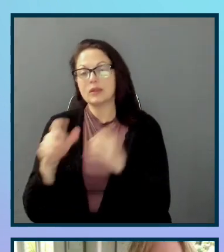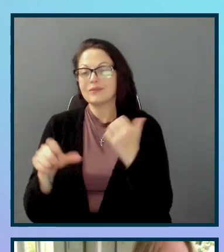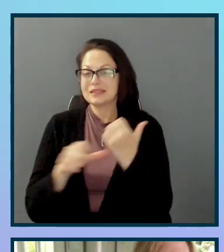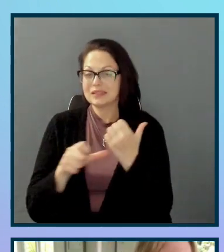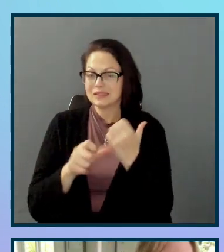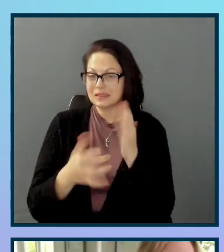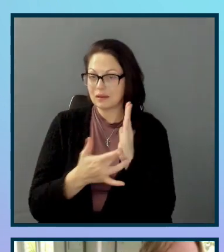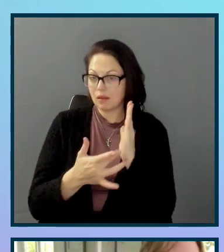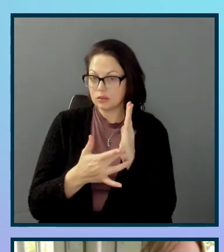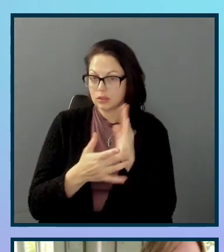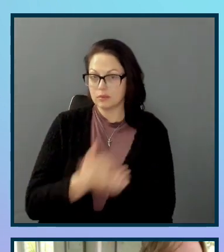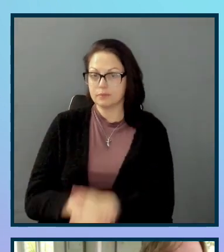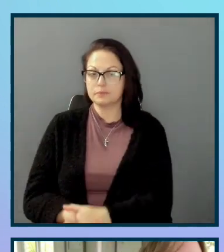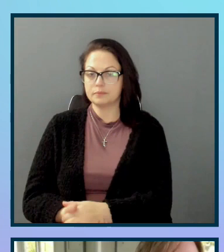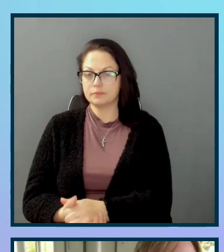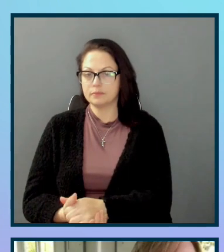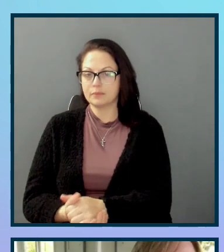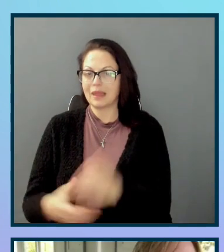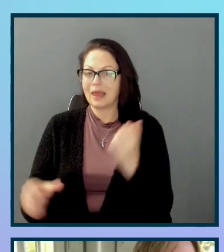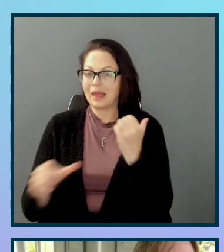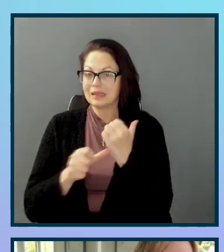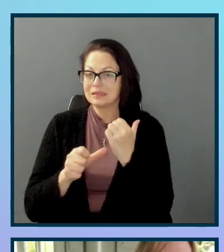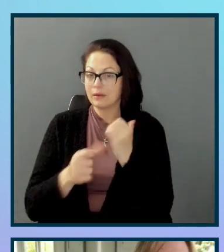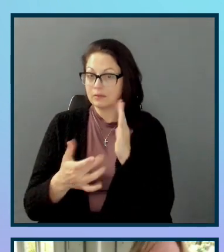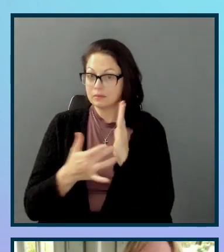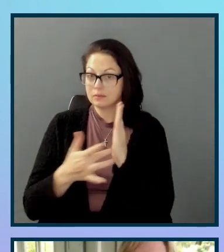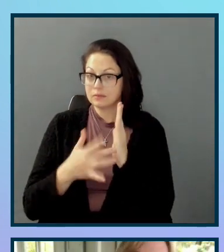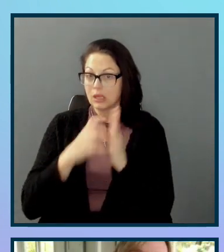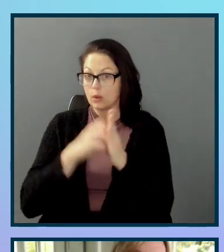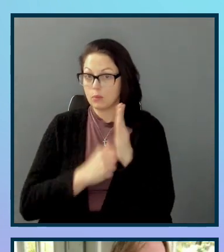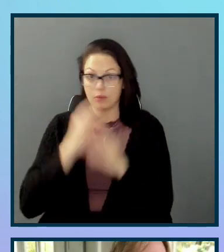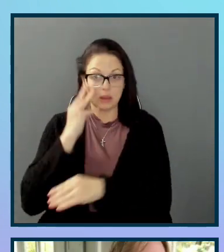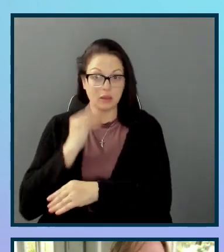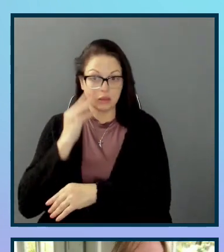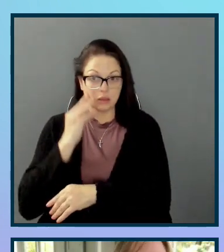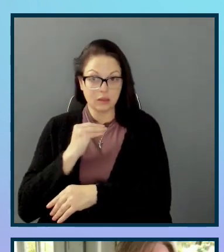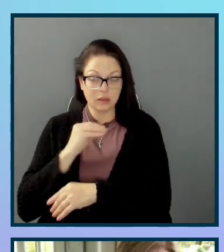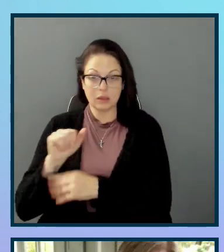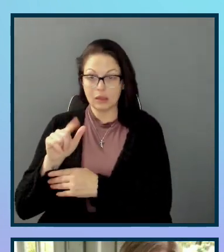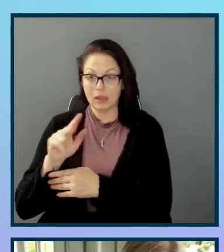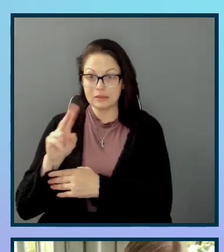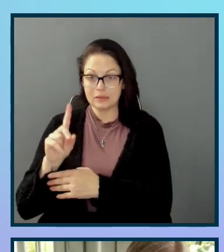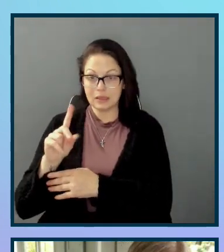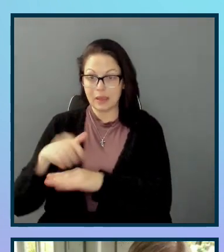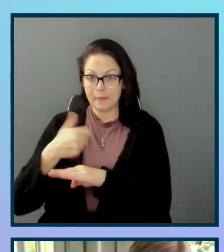Assistive technology is taking the experience away. It is lambasting and hard,